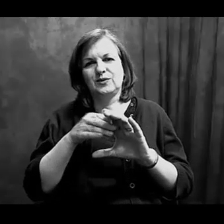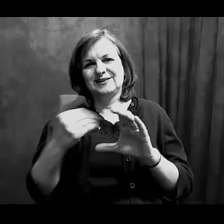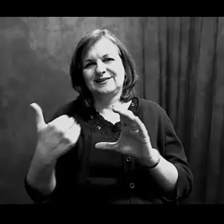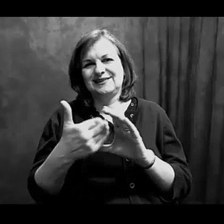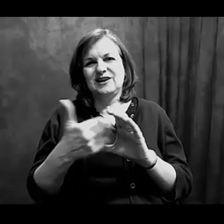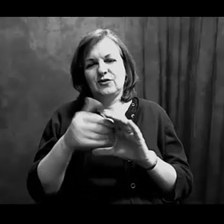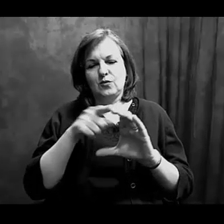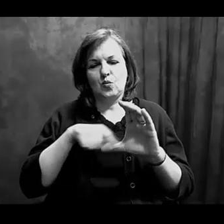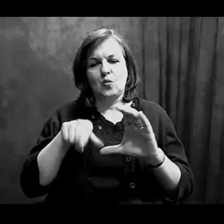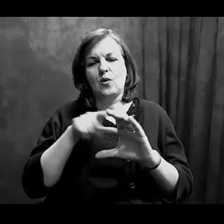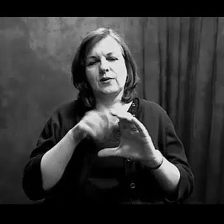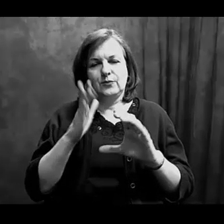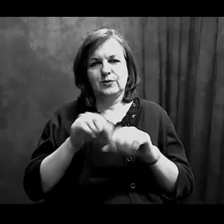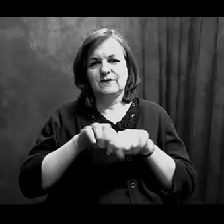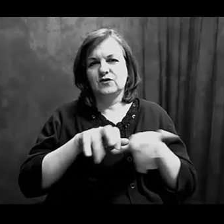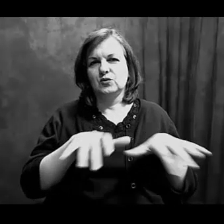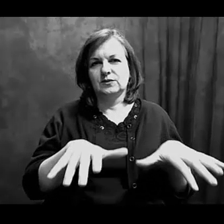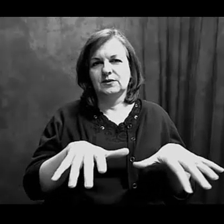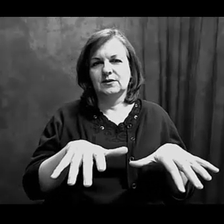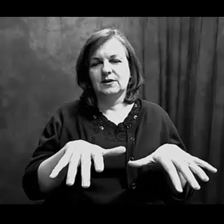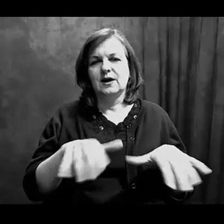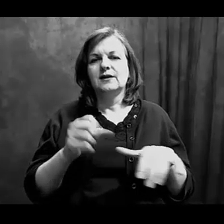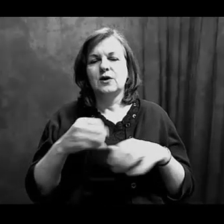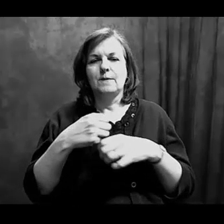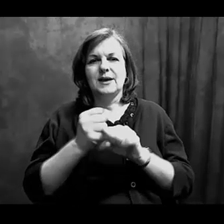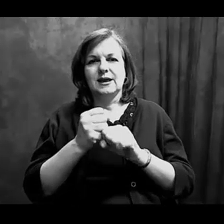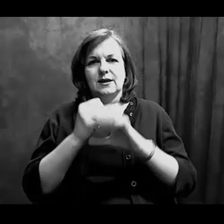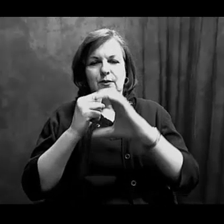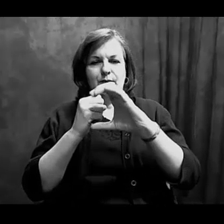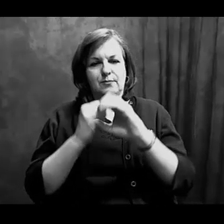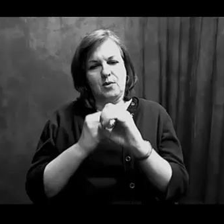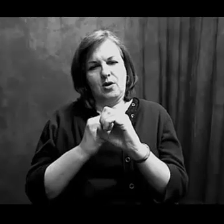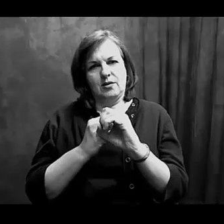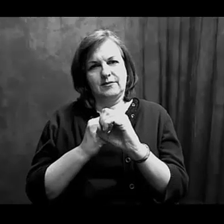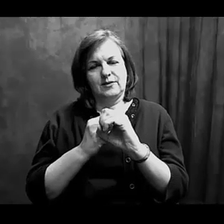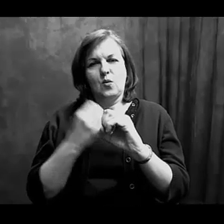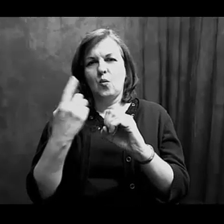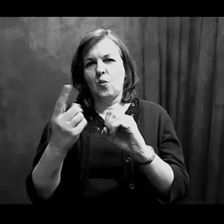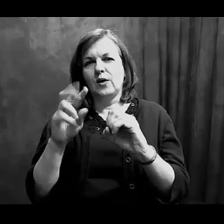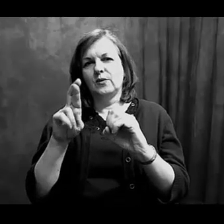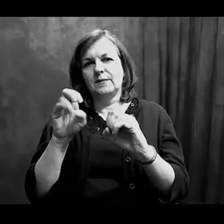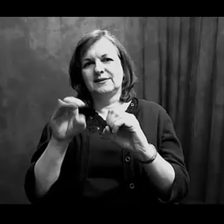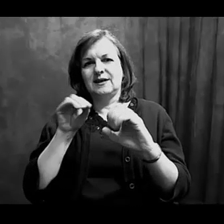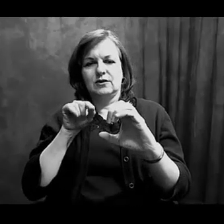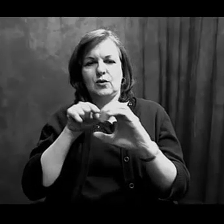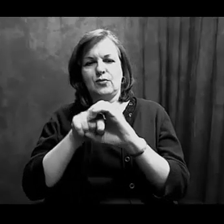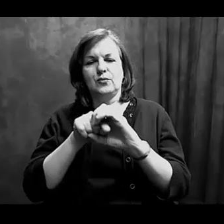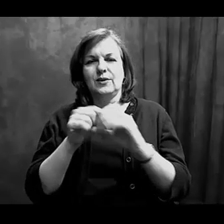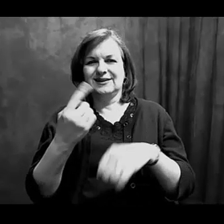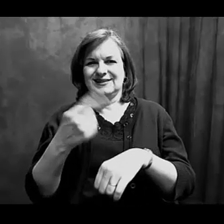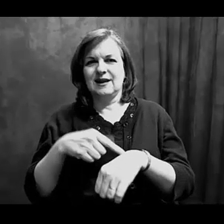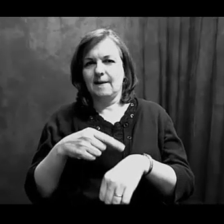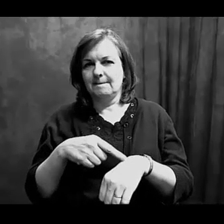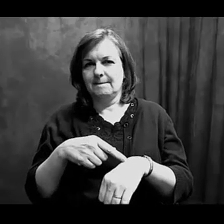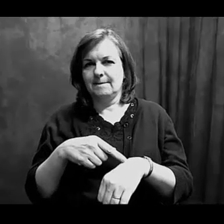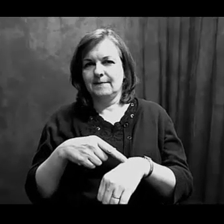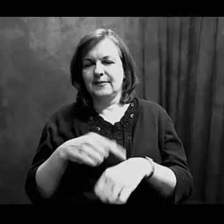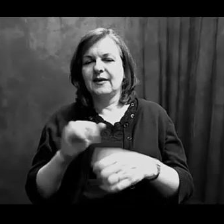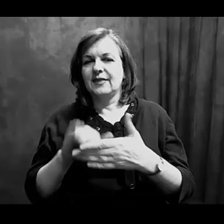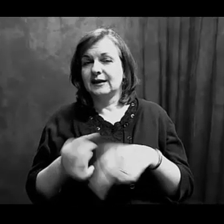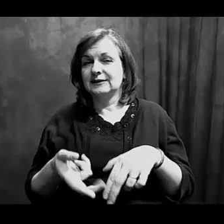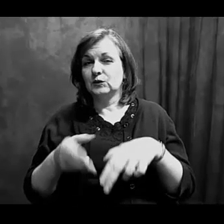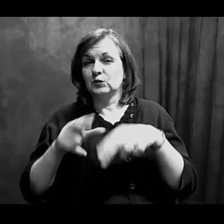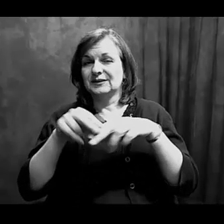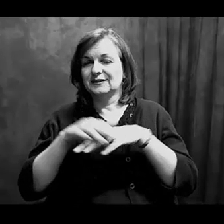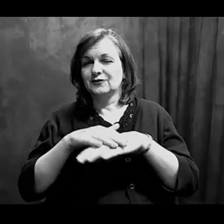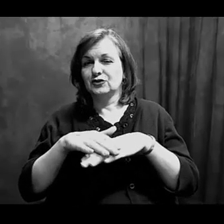so this process of getting down to one red blood cell thick increases surface area